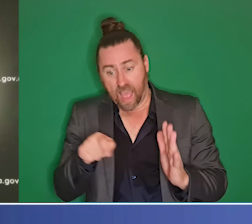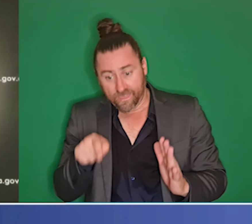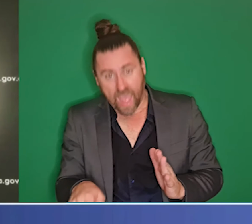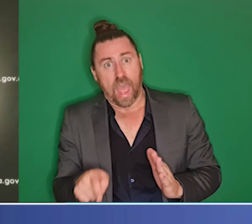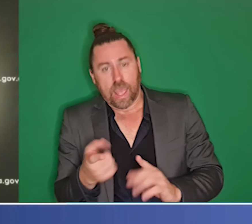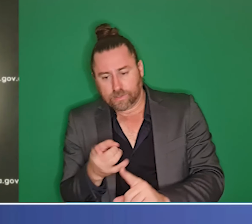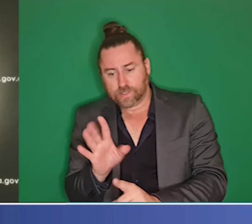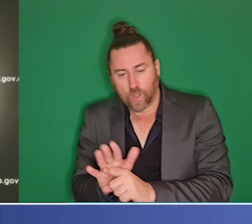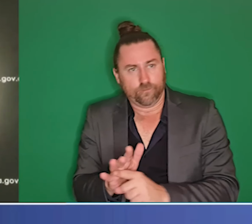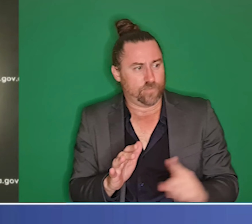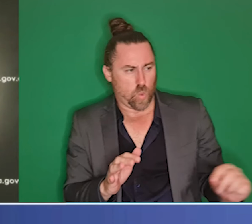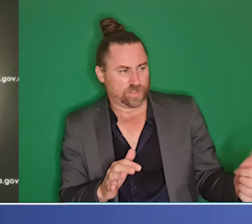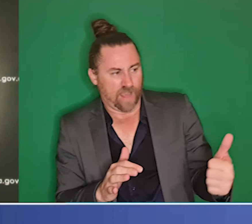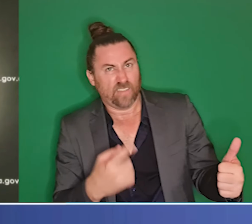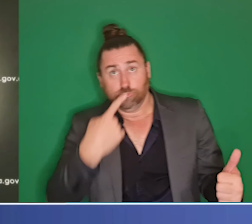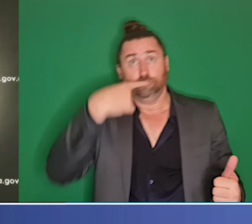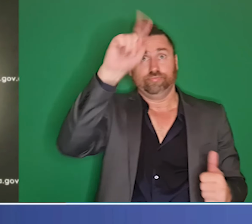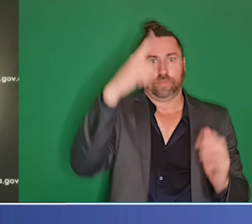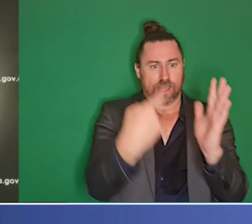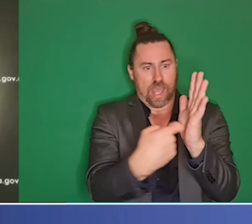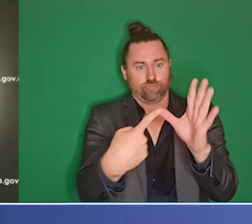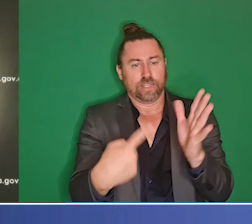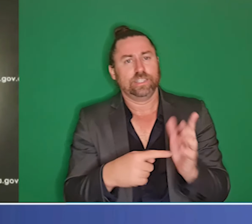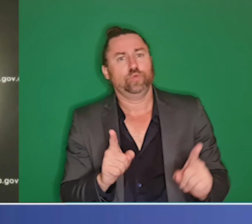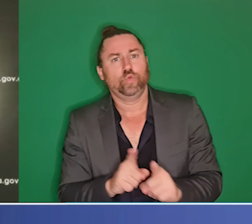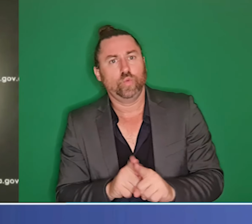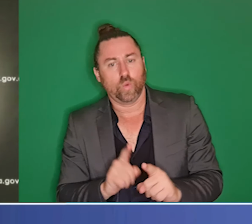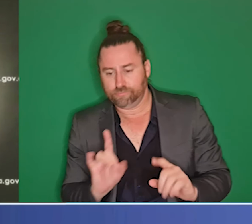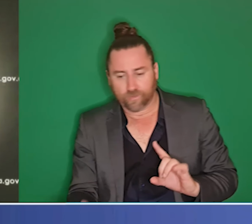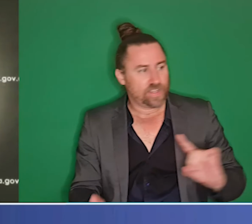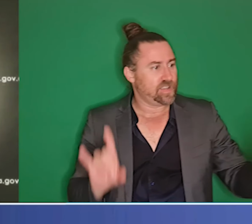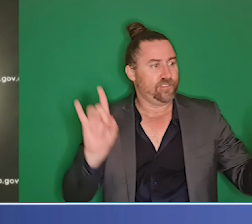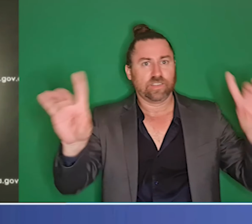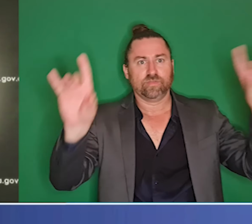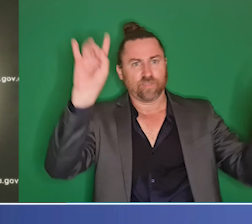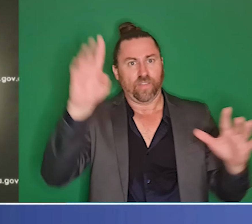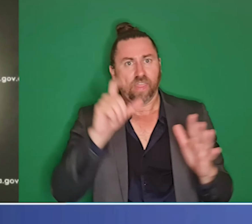in addition to that, supplementing the PCR tests with those additional tests